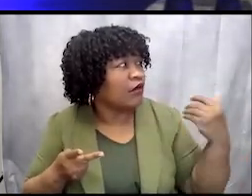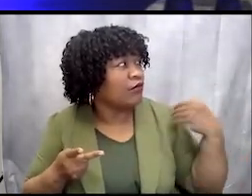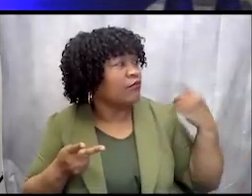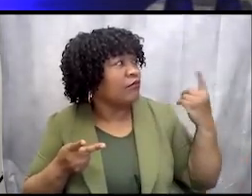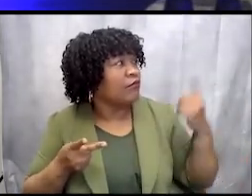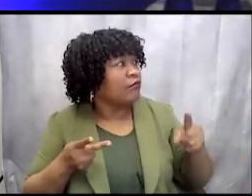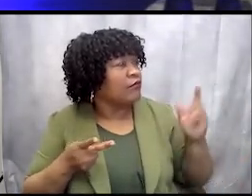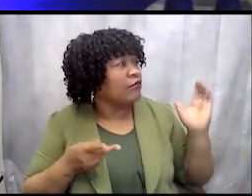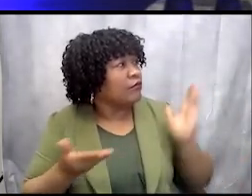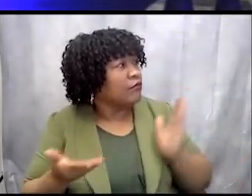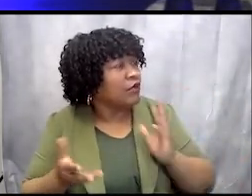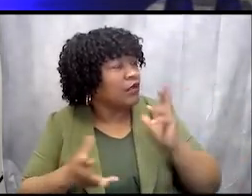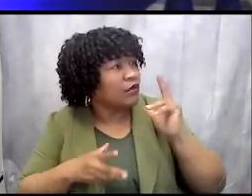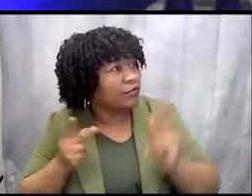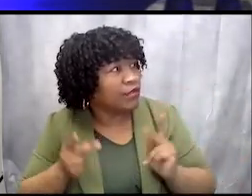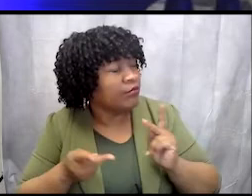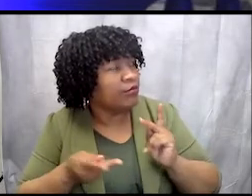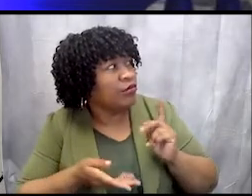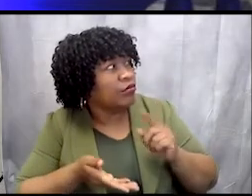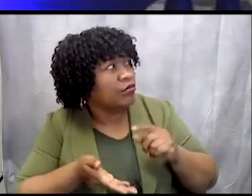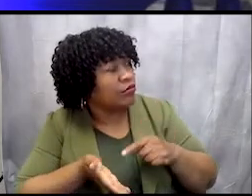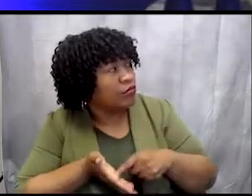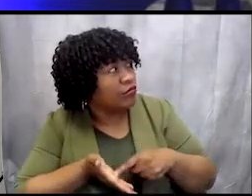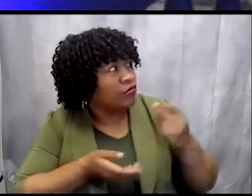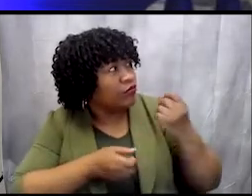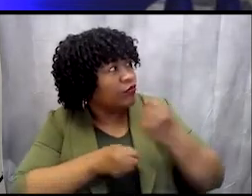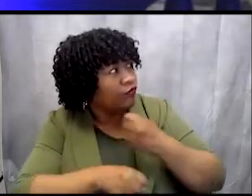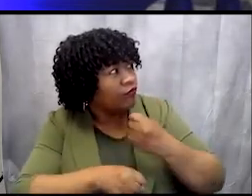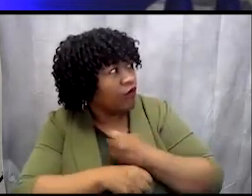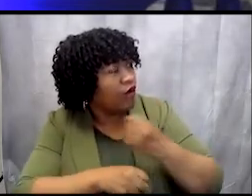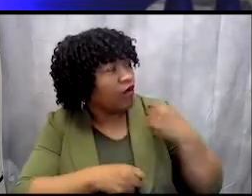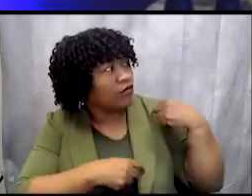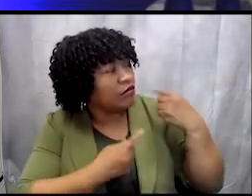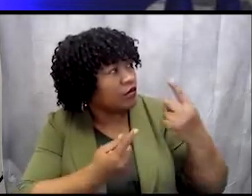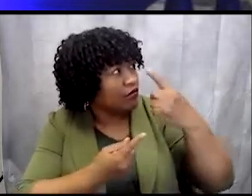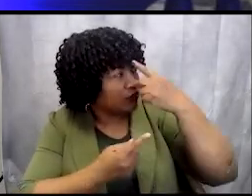that you standing on the shoulders of people who fought, bled, died sacrificed,